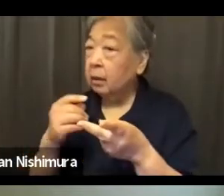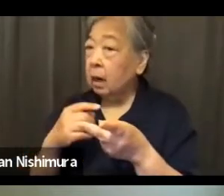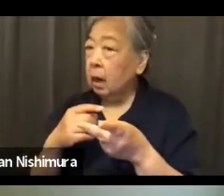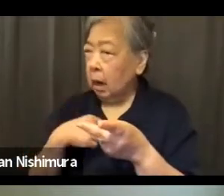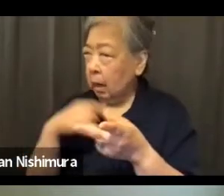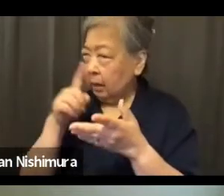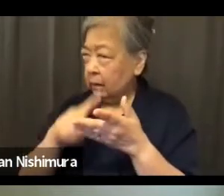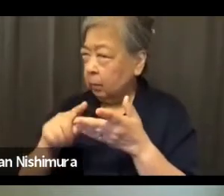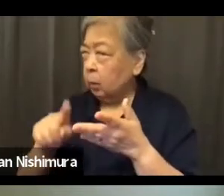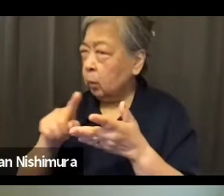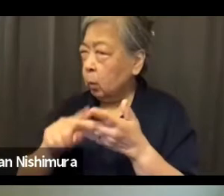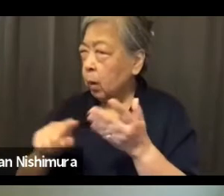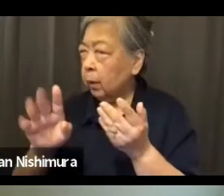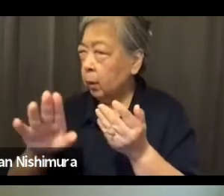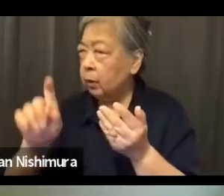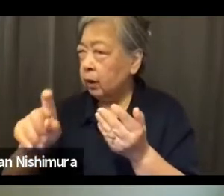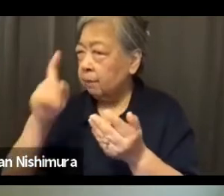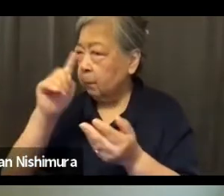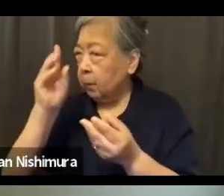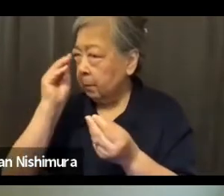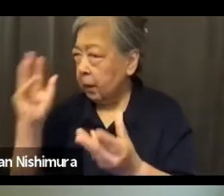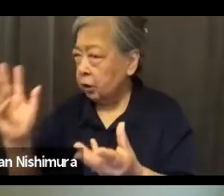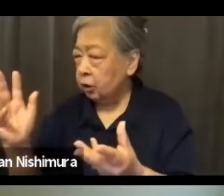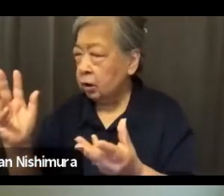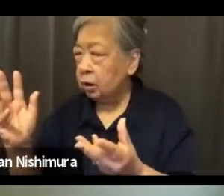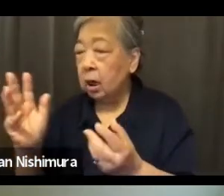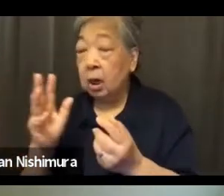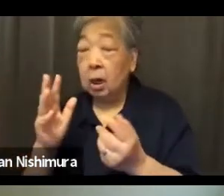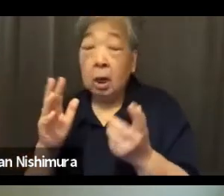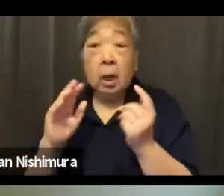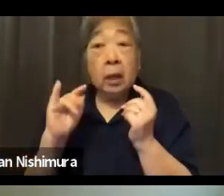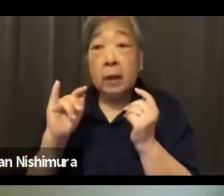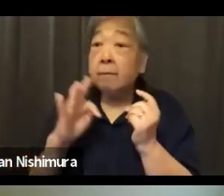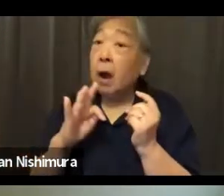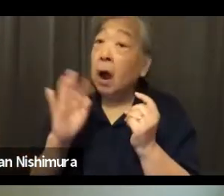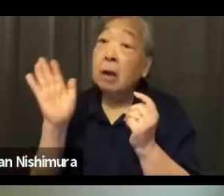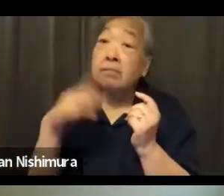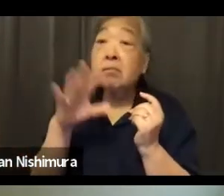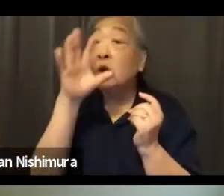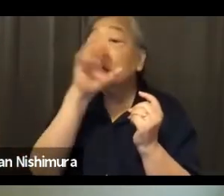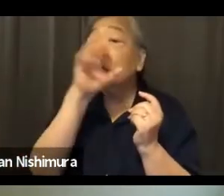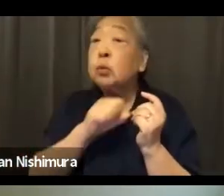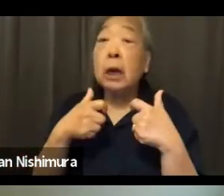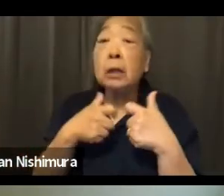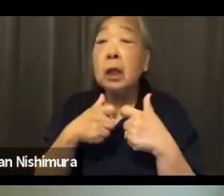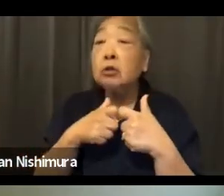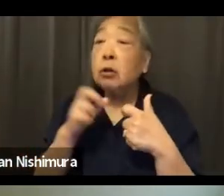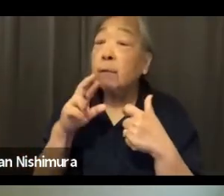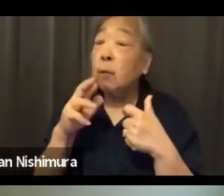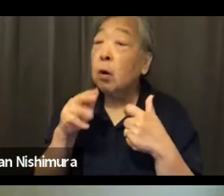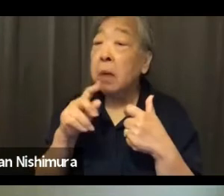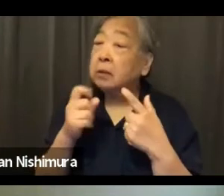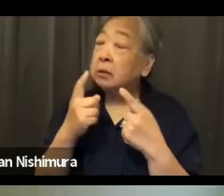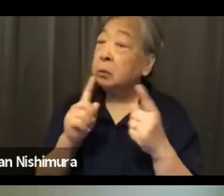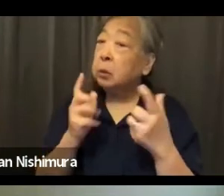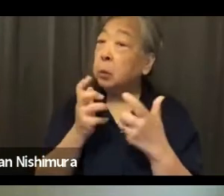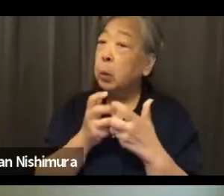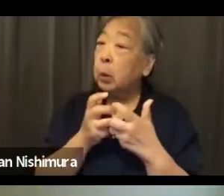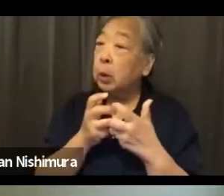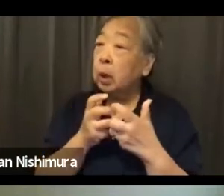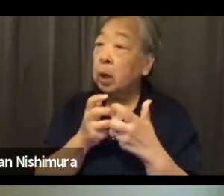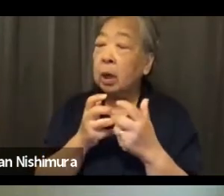then and just assumed that electronic formats were going to work, it would have been a complete